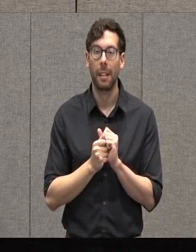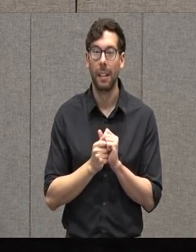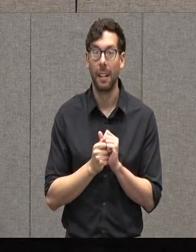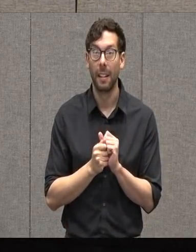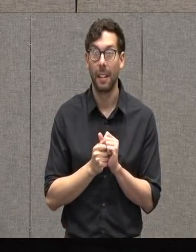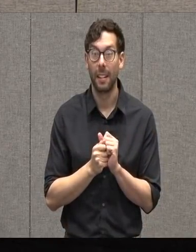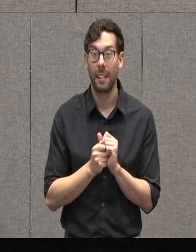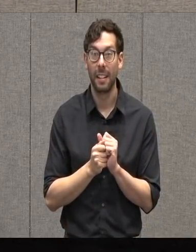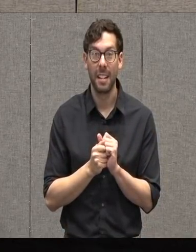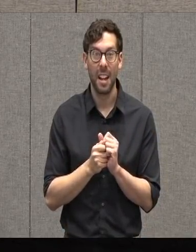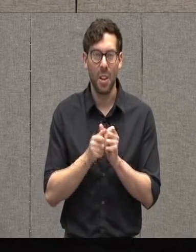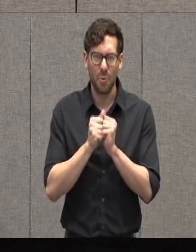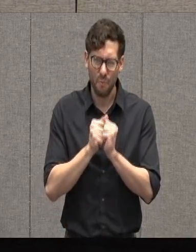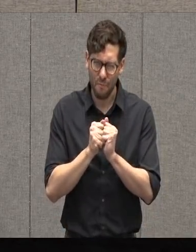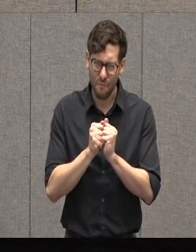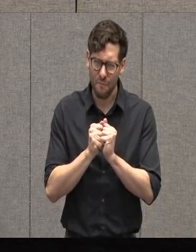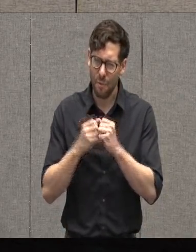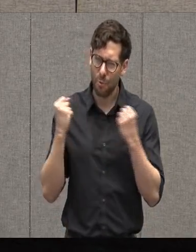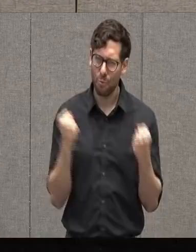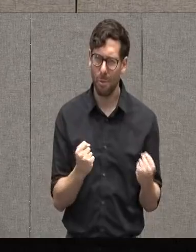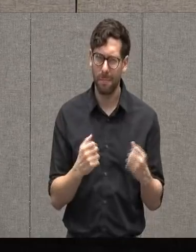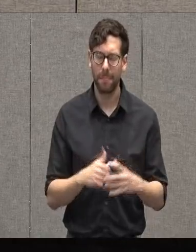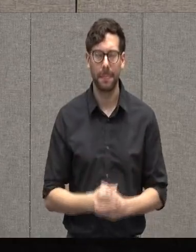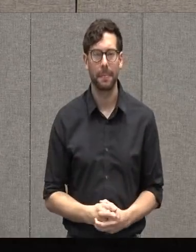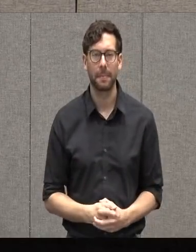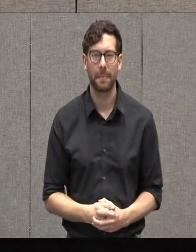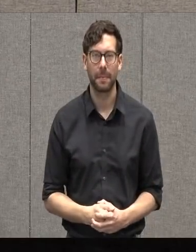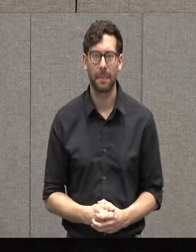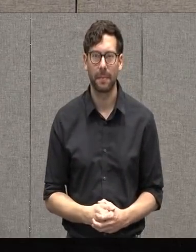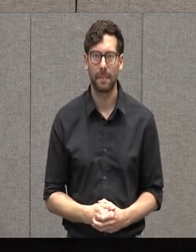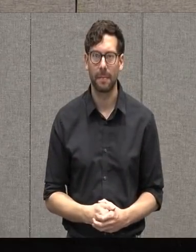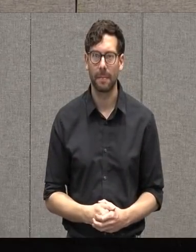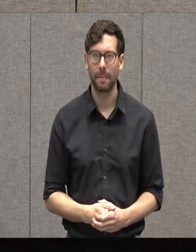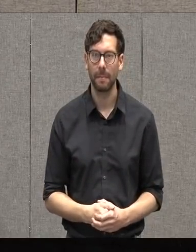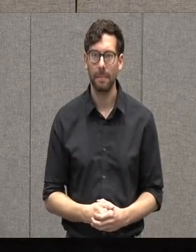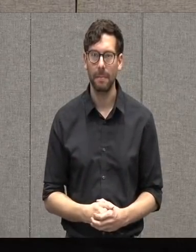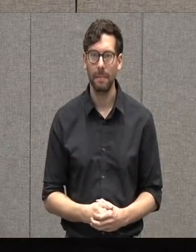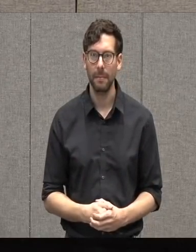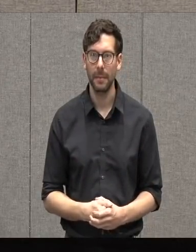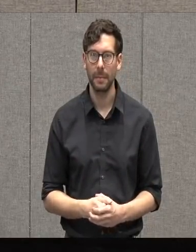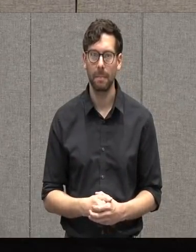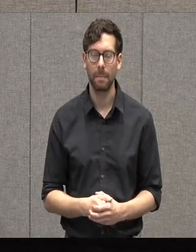I'm gonna squeeze it tight. Tight, okay.